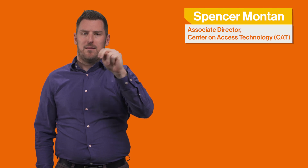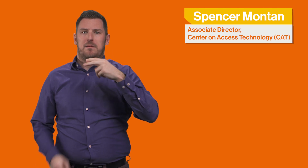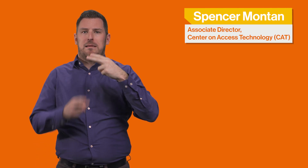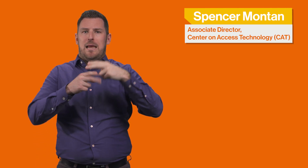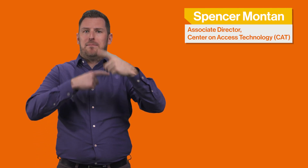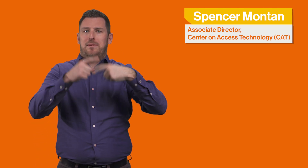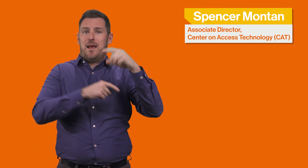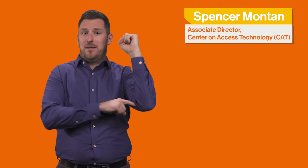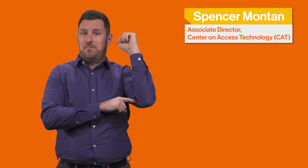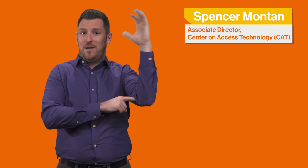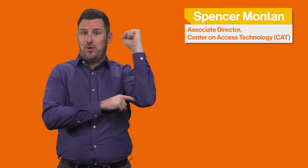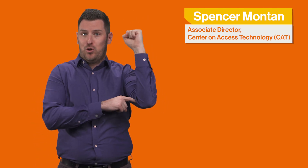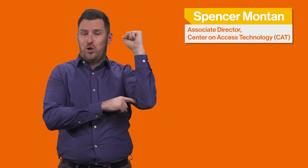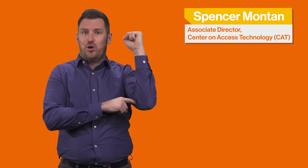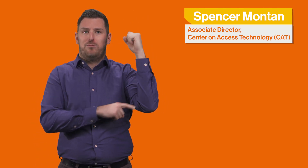I'm Spencer Montan.